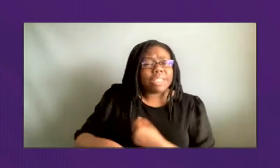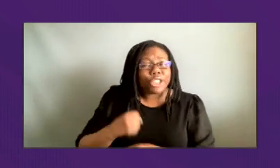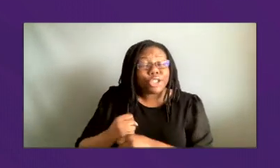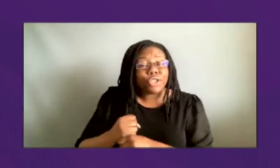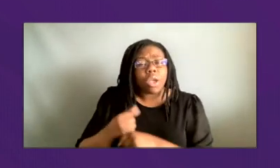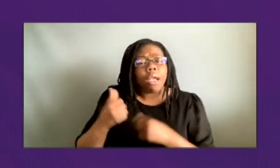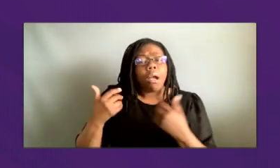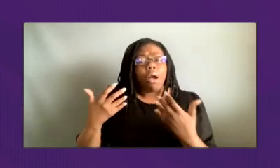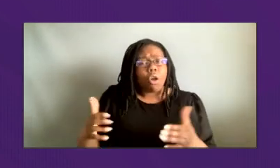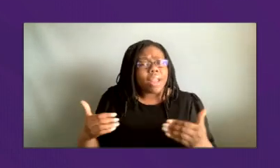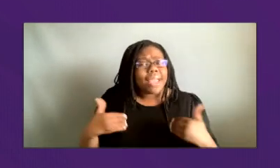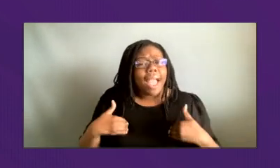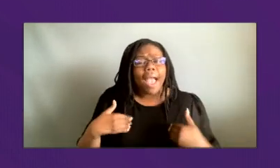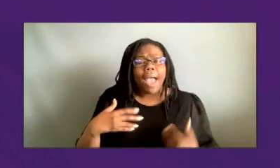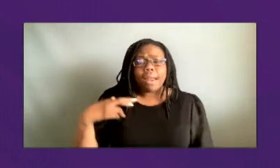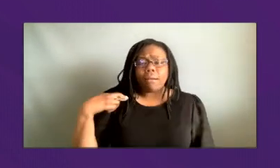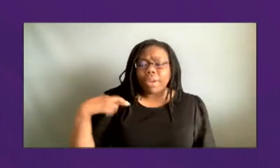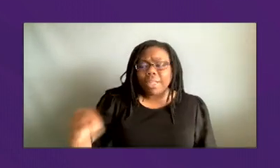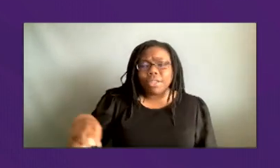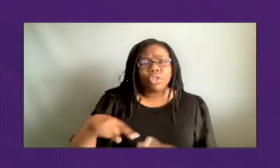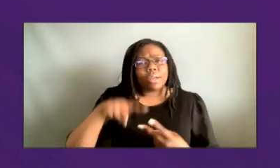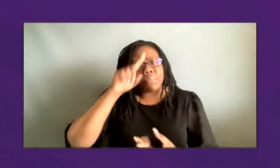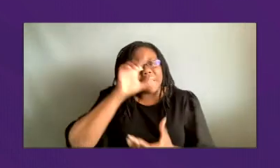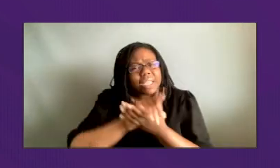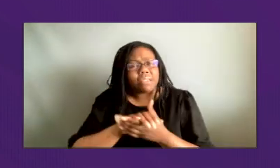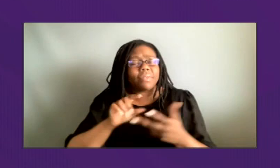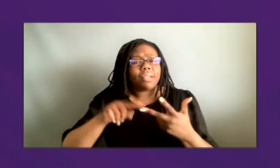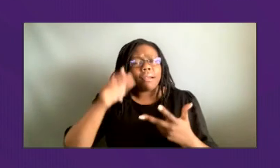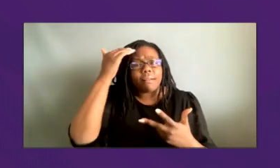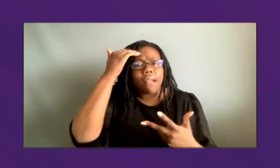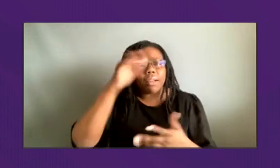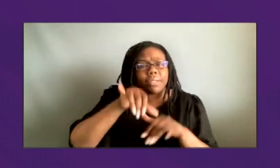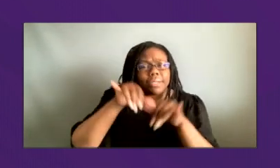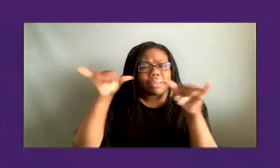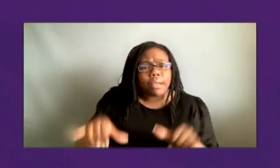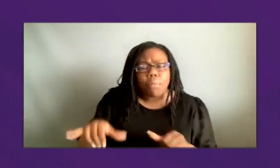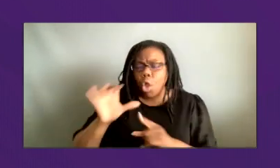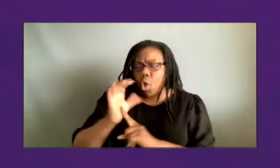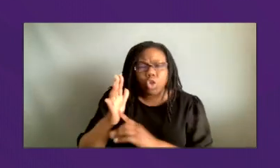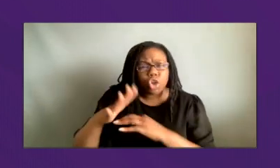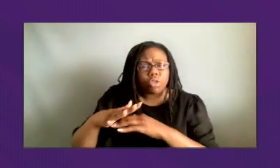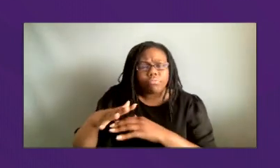system, and their own culture. They were also people for whom giving thanks was a part of daily